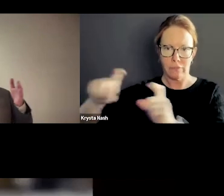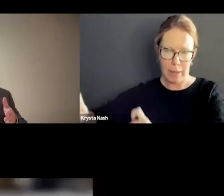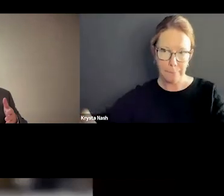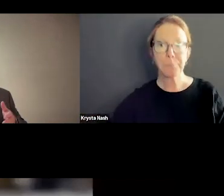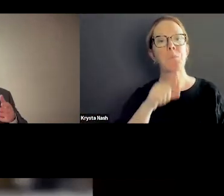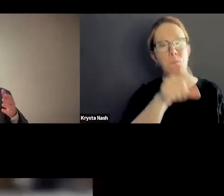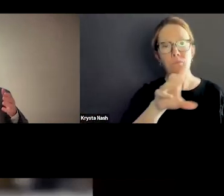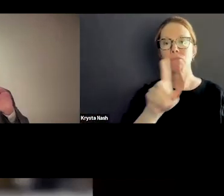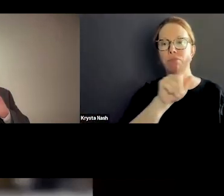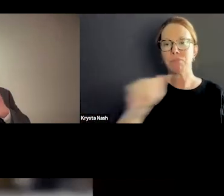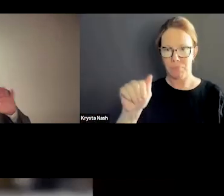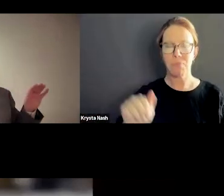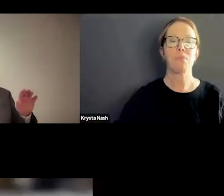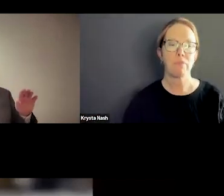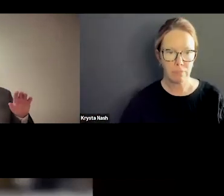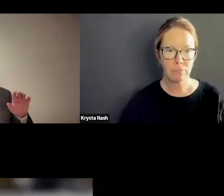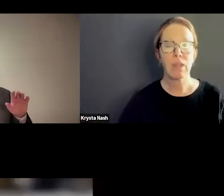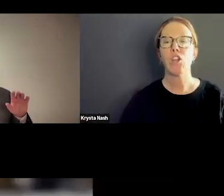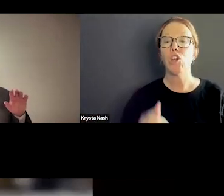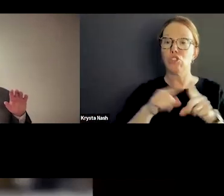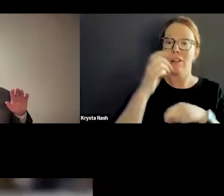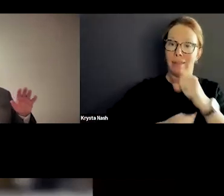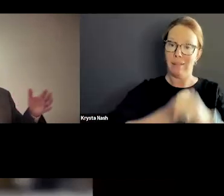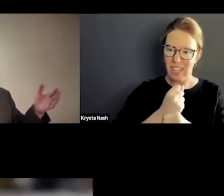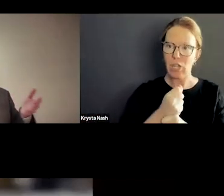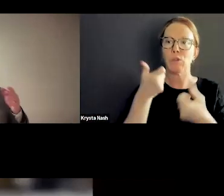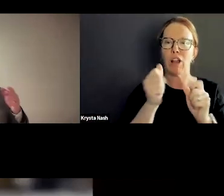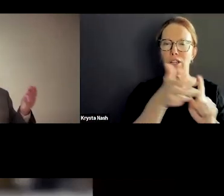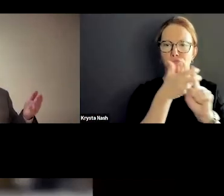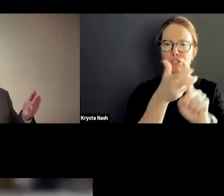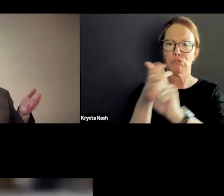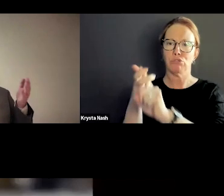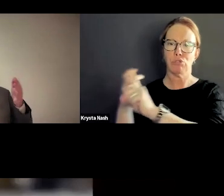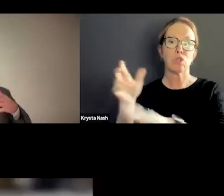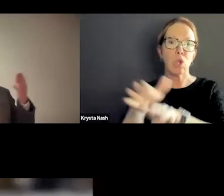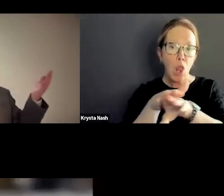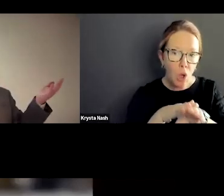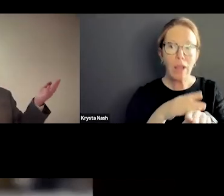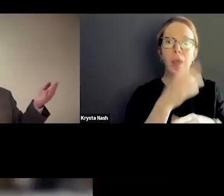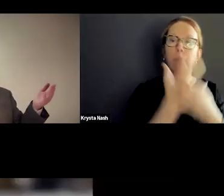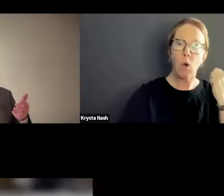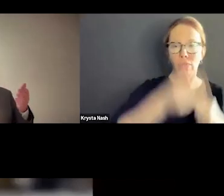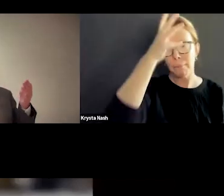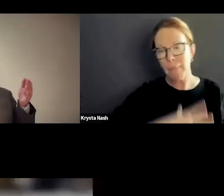that we were presenting throughout that year. We tried to recruit slowly. We tried to recruit both men and women.